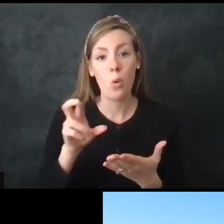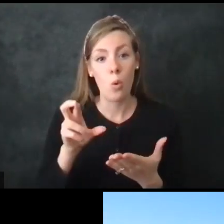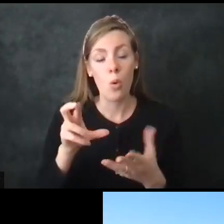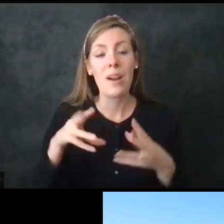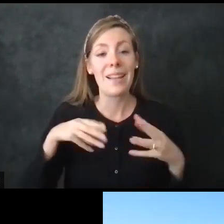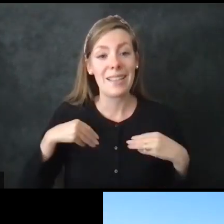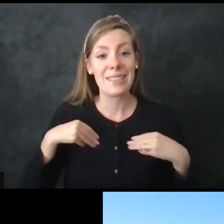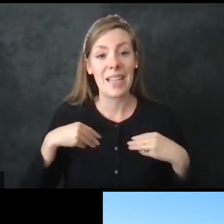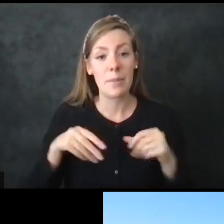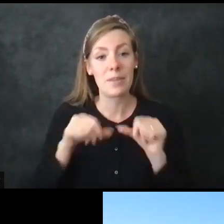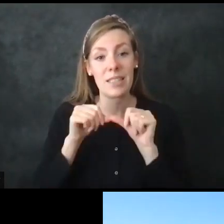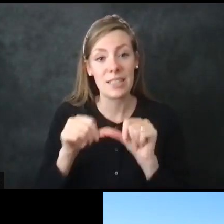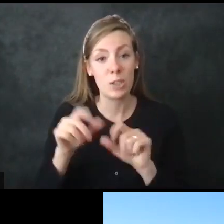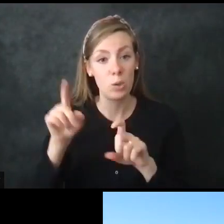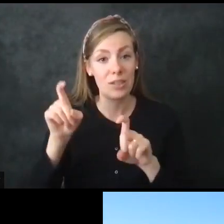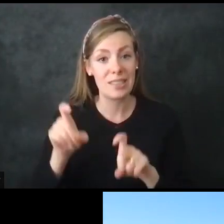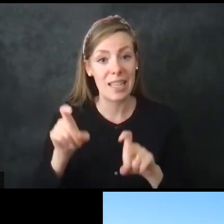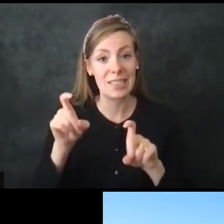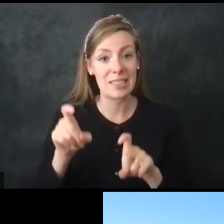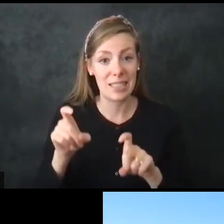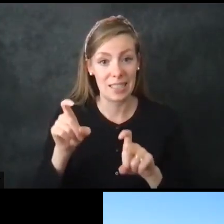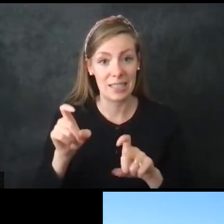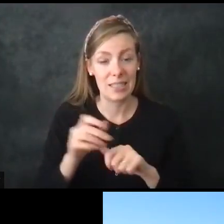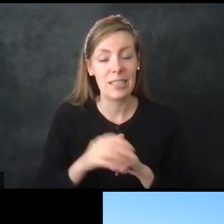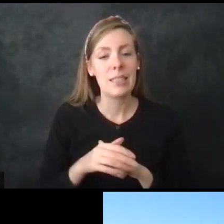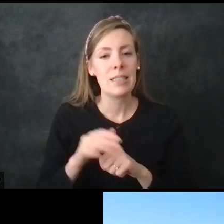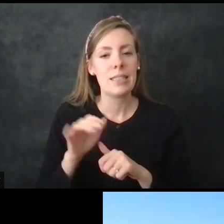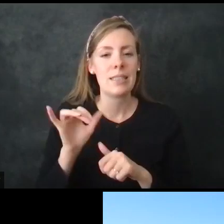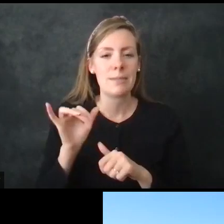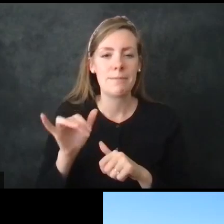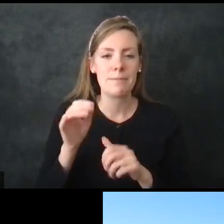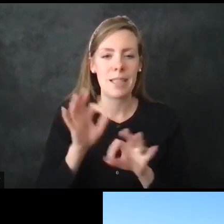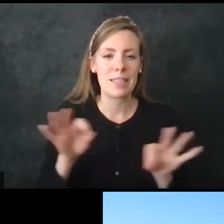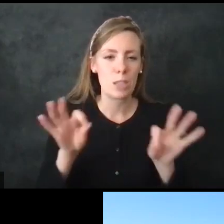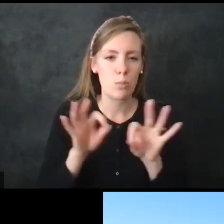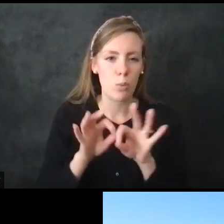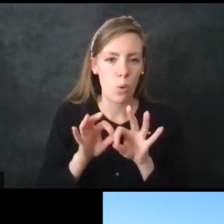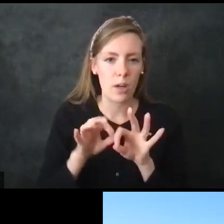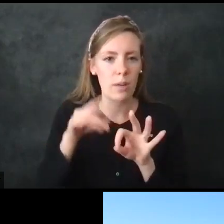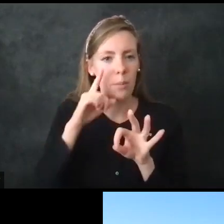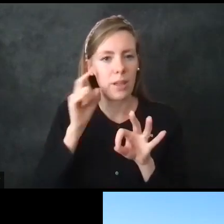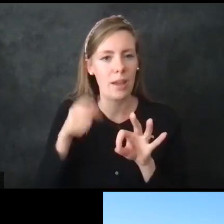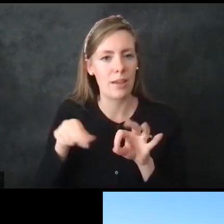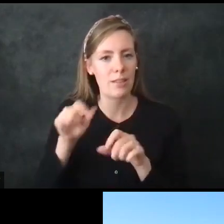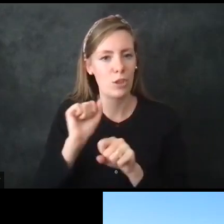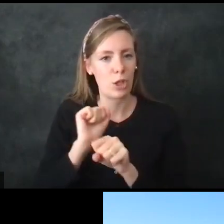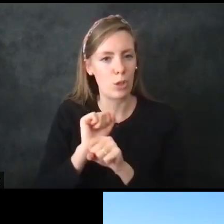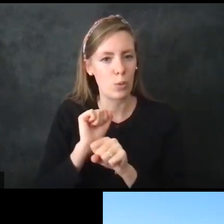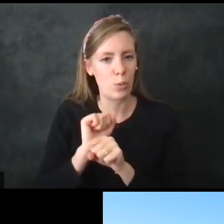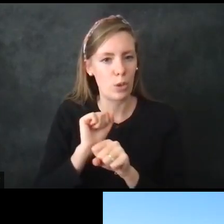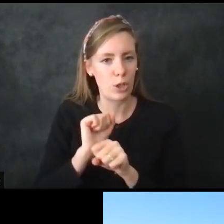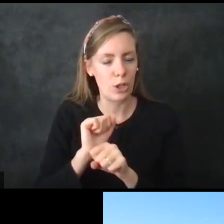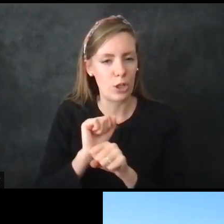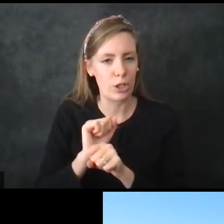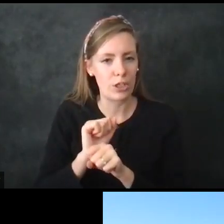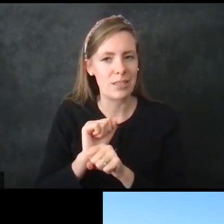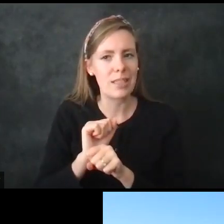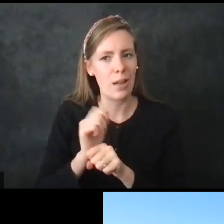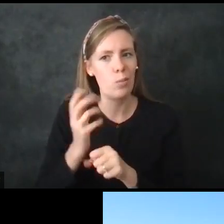If unvaccinated, this aligns these important workers for vaccine and testing requirements already in place from the